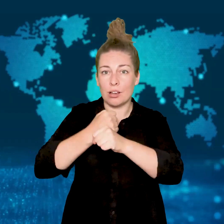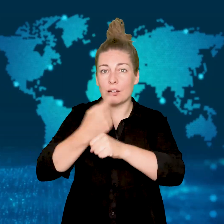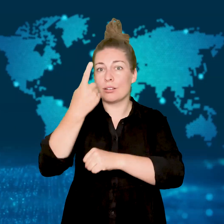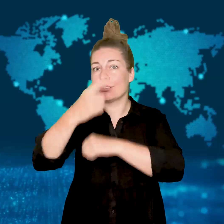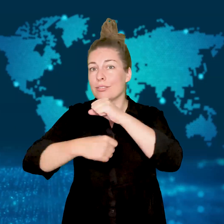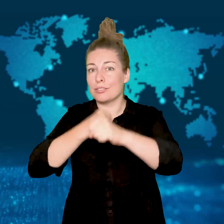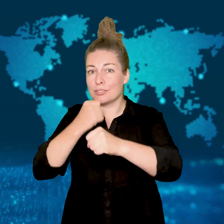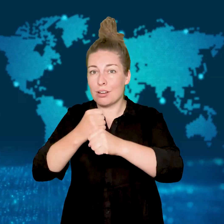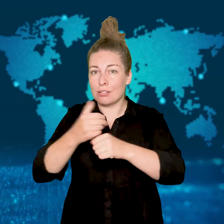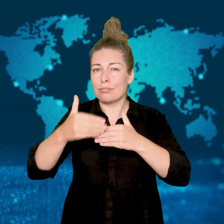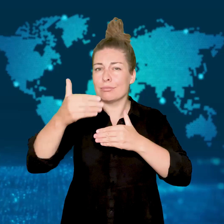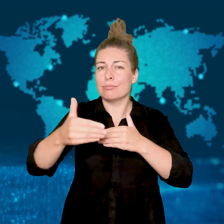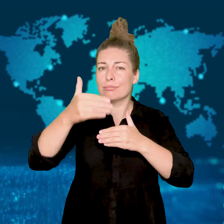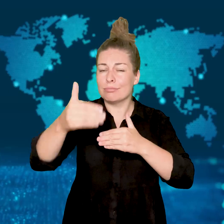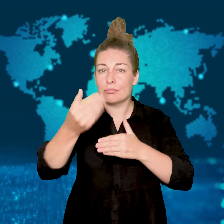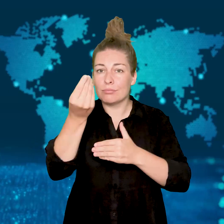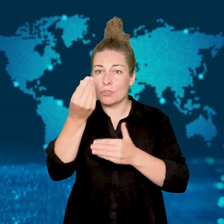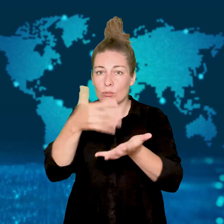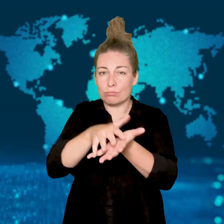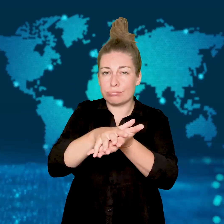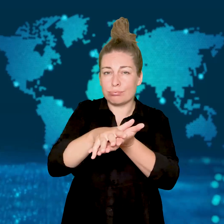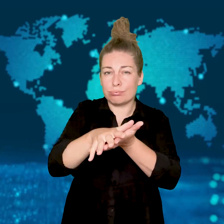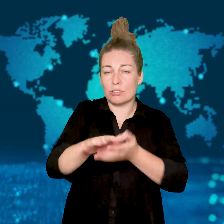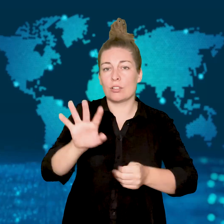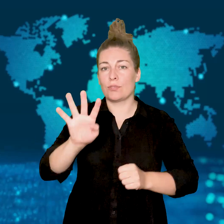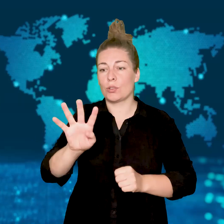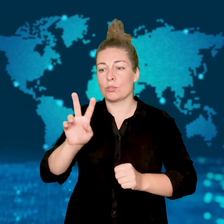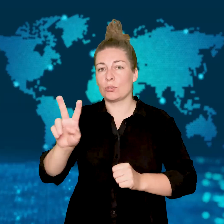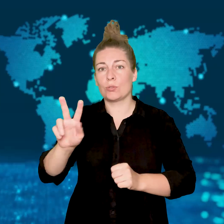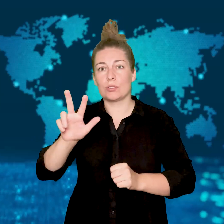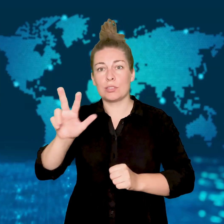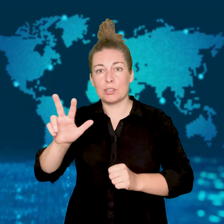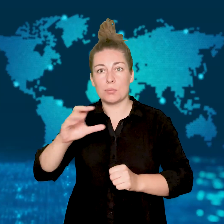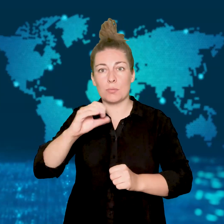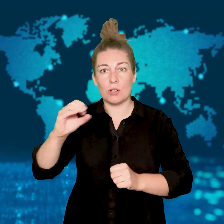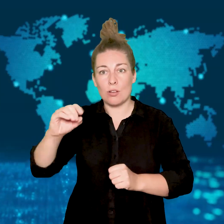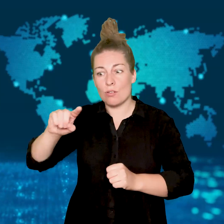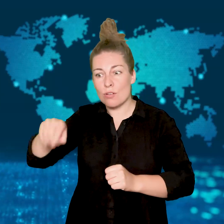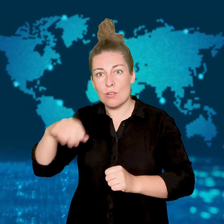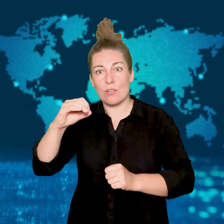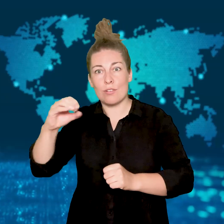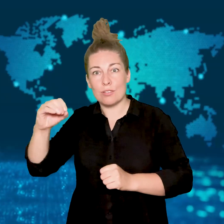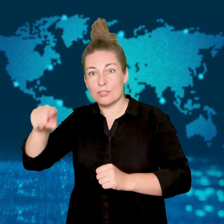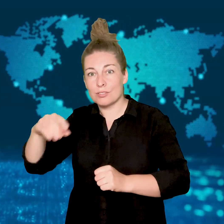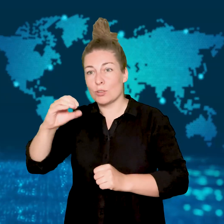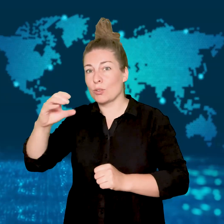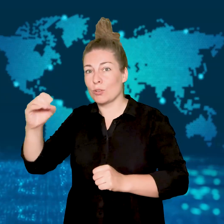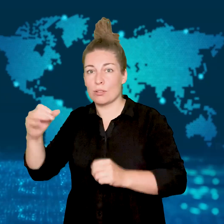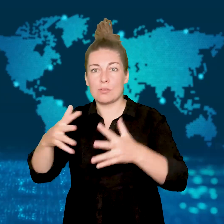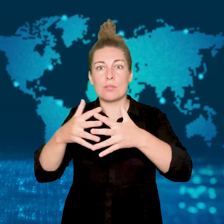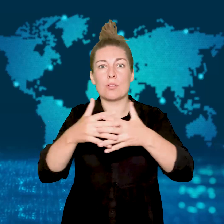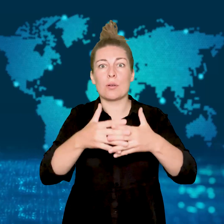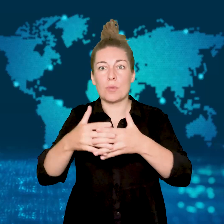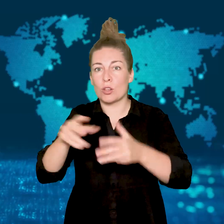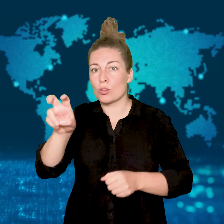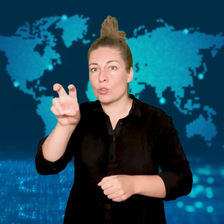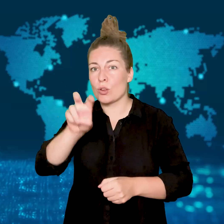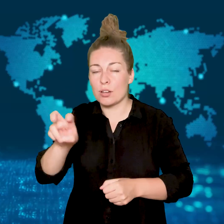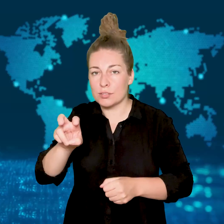costing $423 billion USD every year.